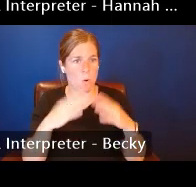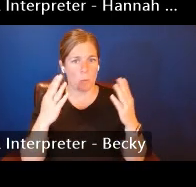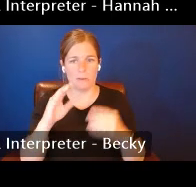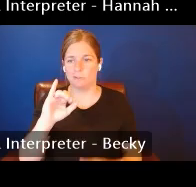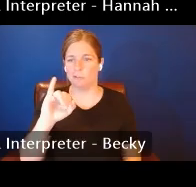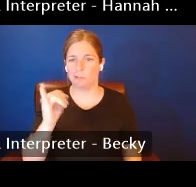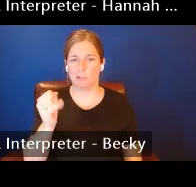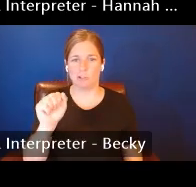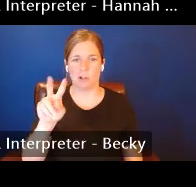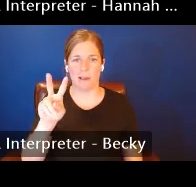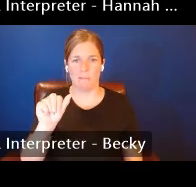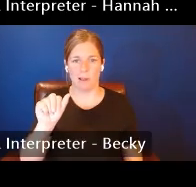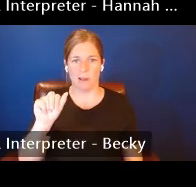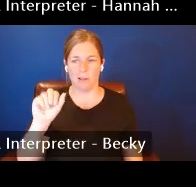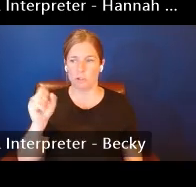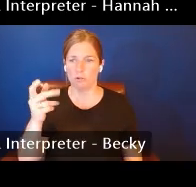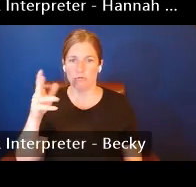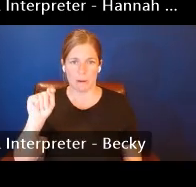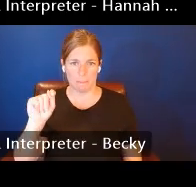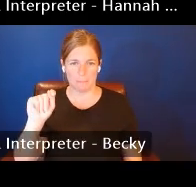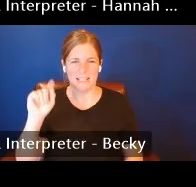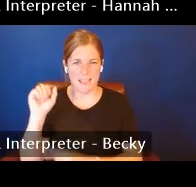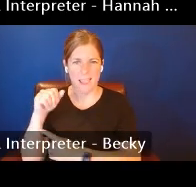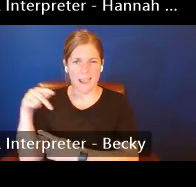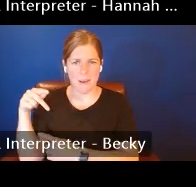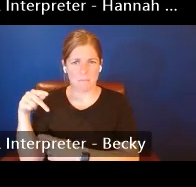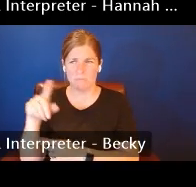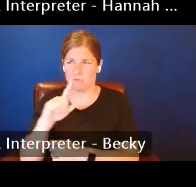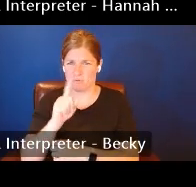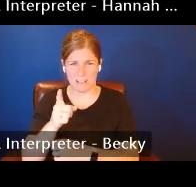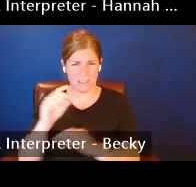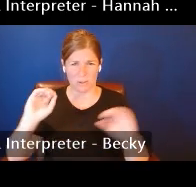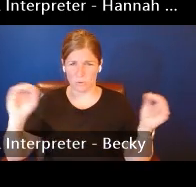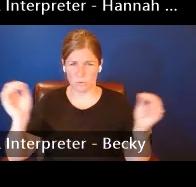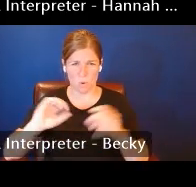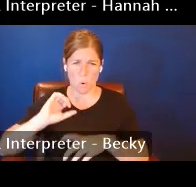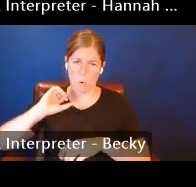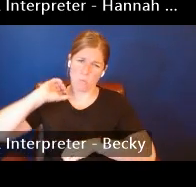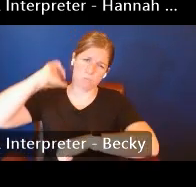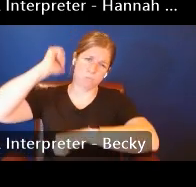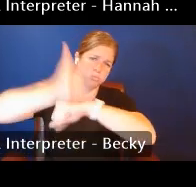There's not a precedent for what the thing is doing.